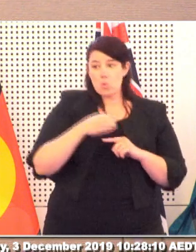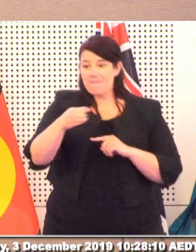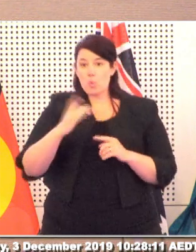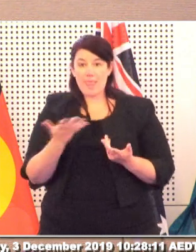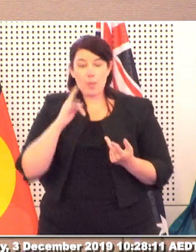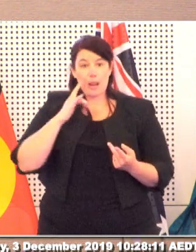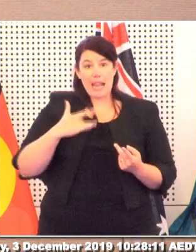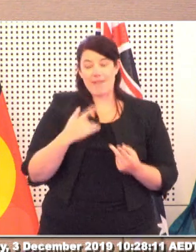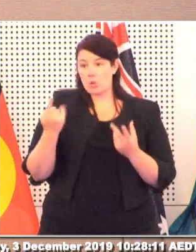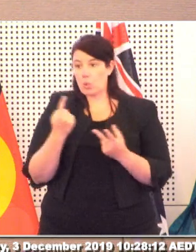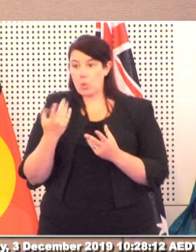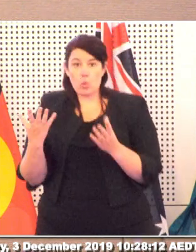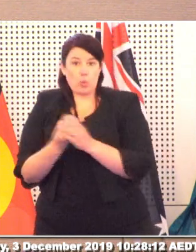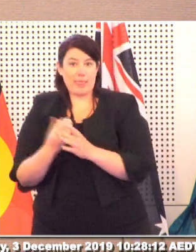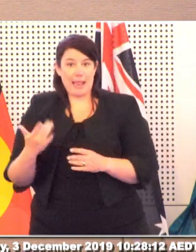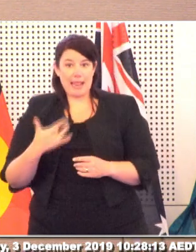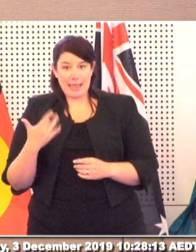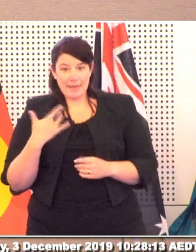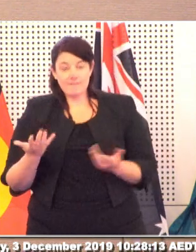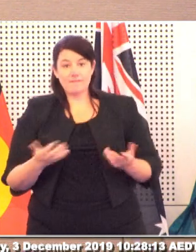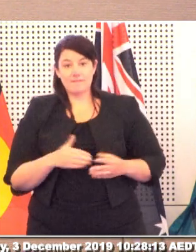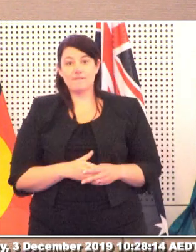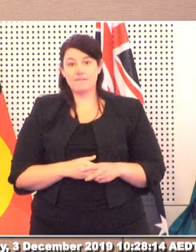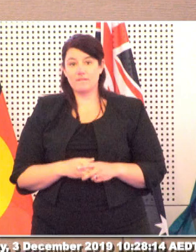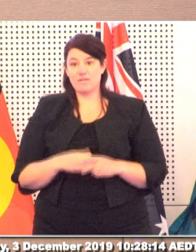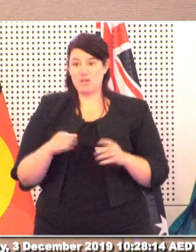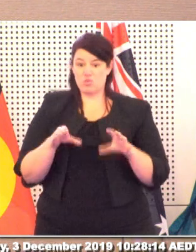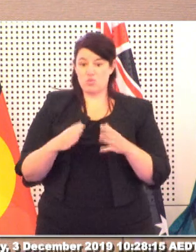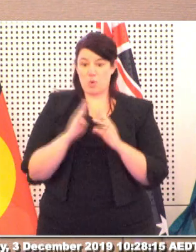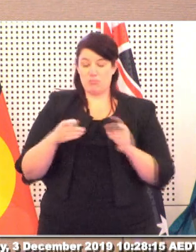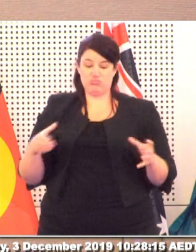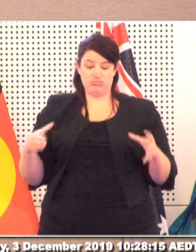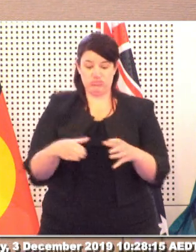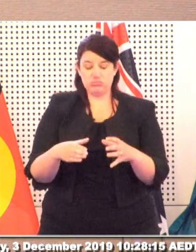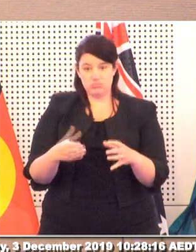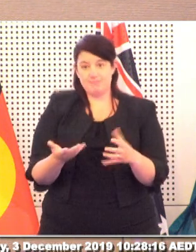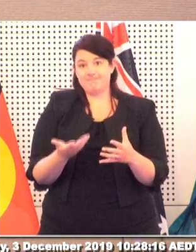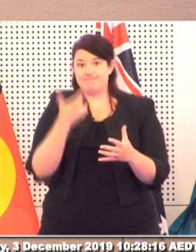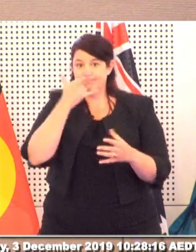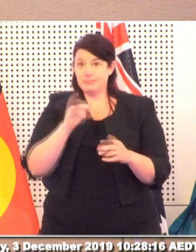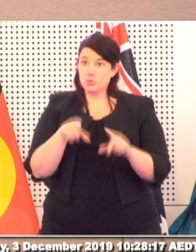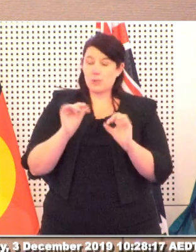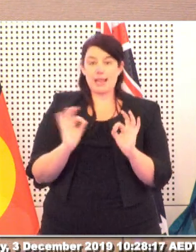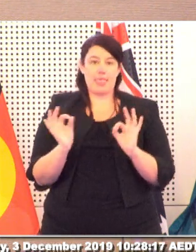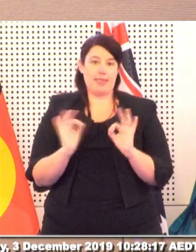There was no choice for people about who they lived with in a group home. So, yes.